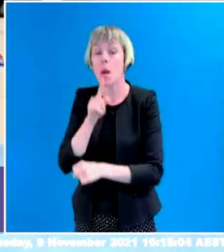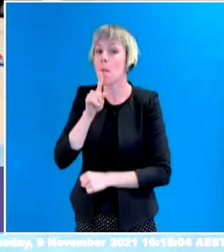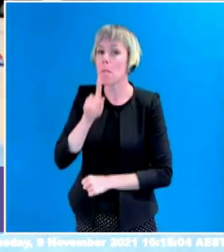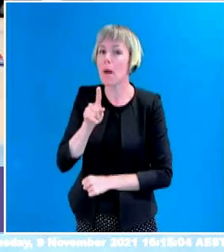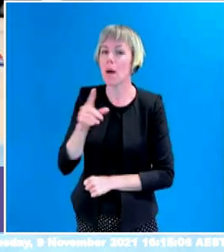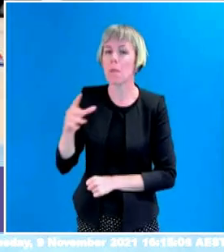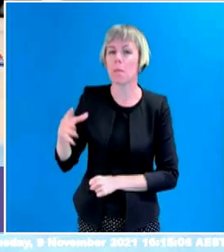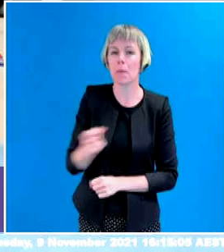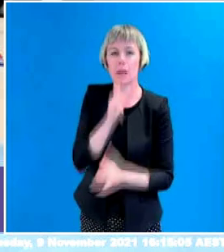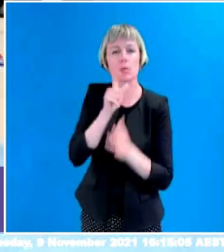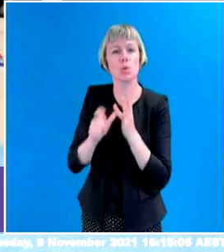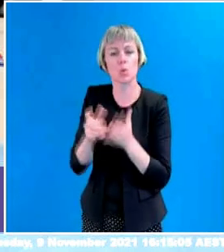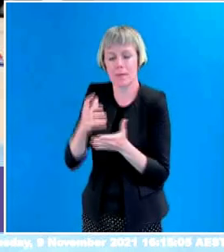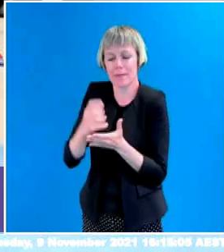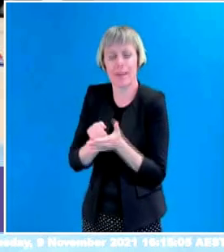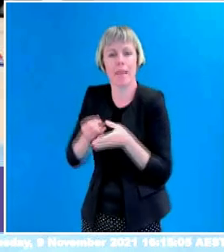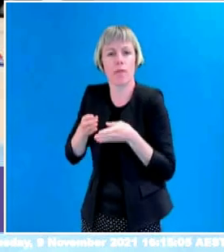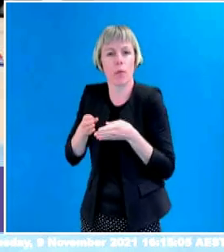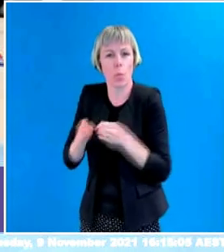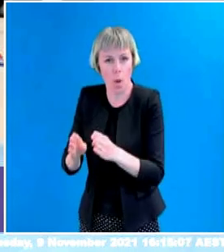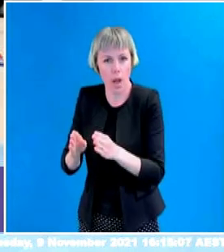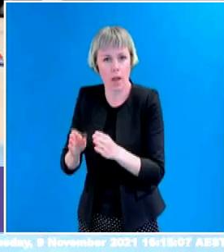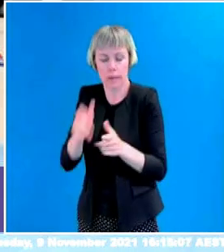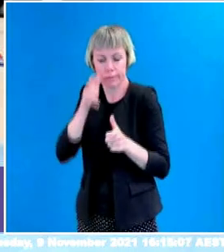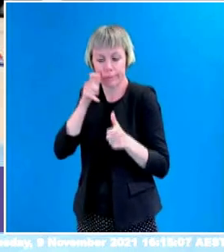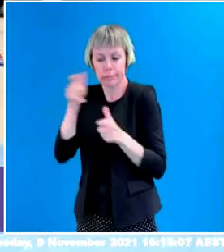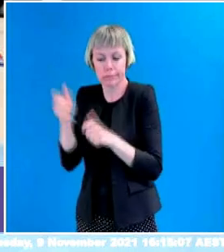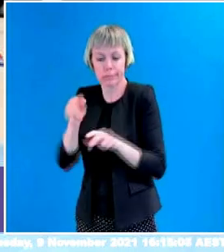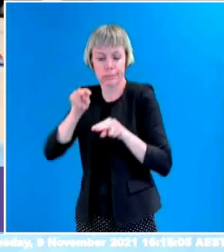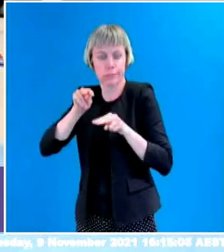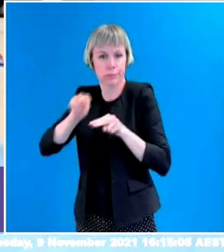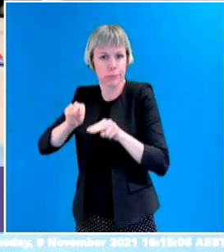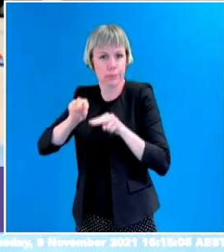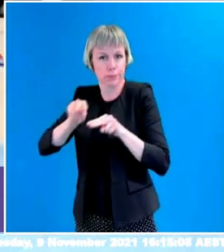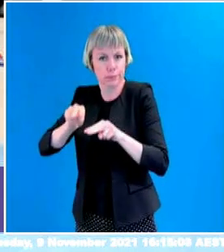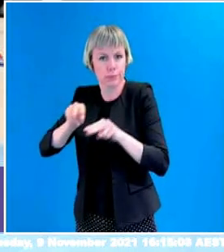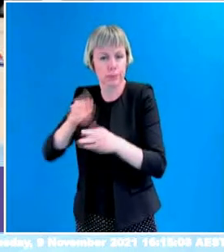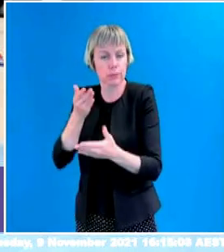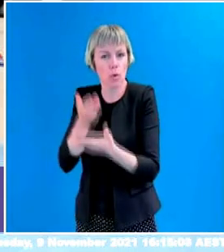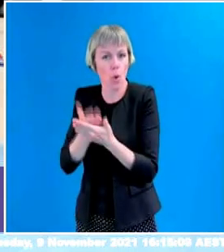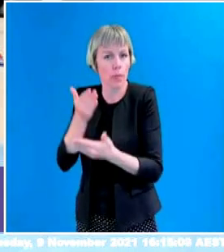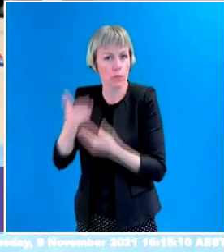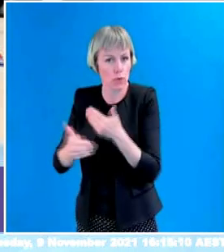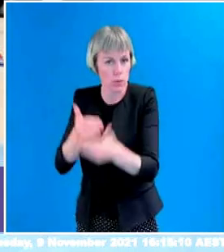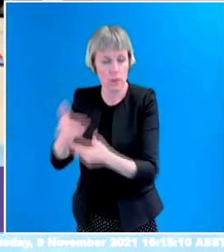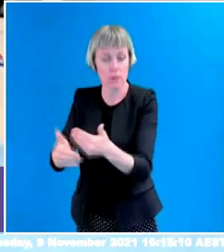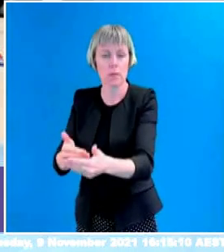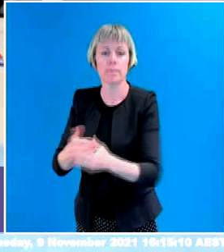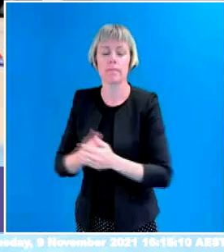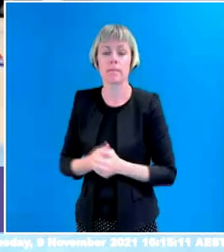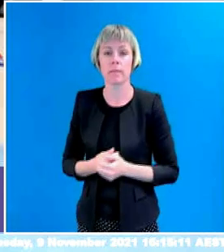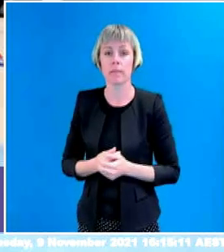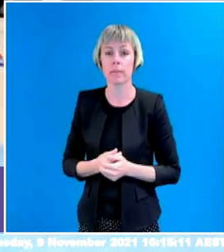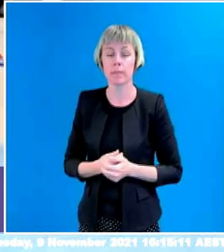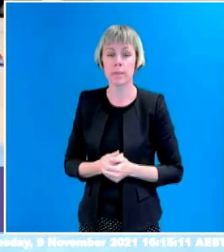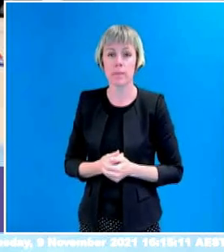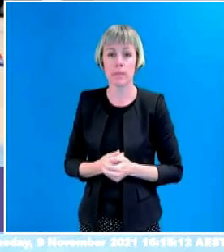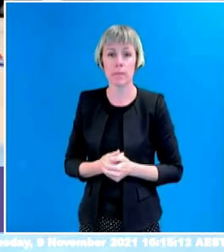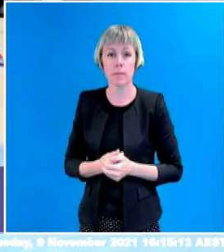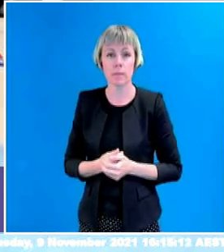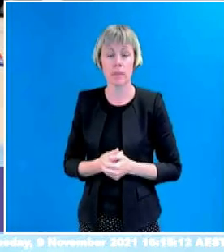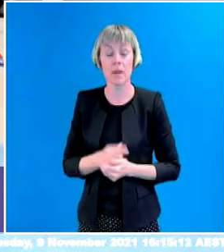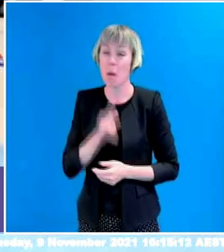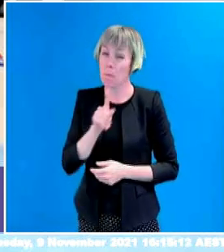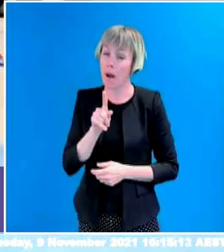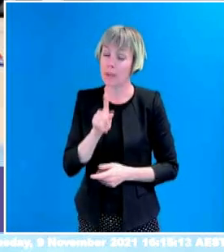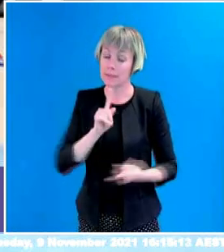That does not necessarily detract from the complexity or the problematic nature